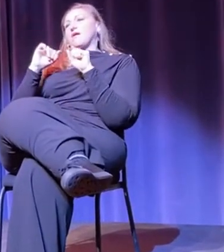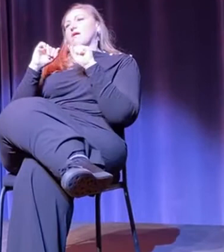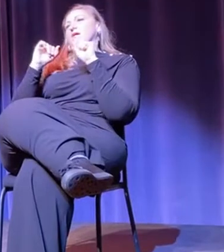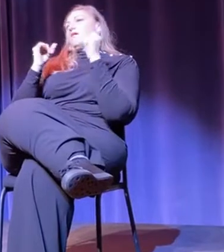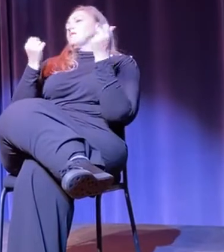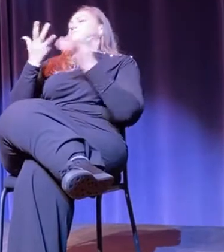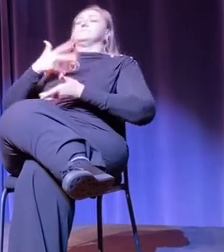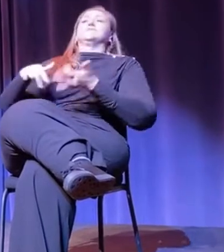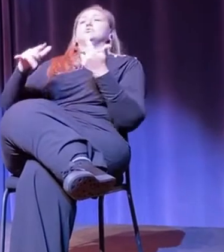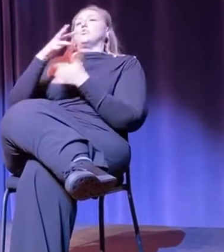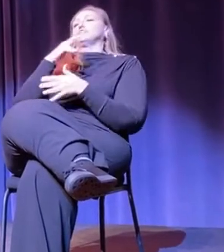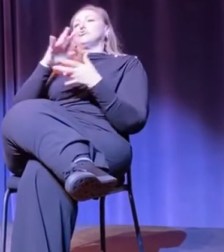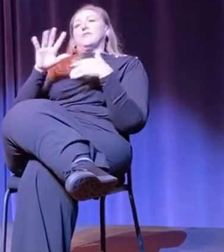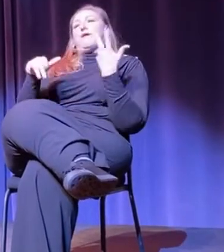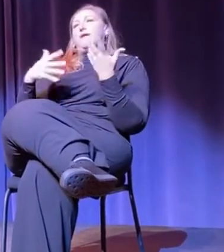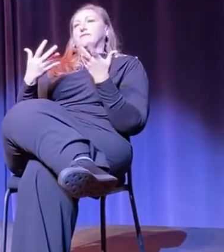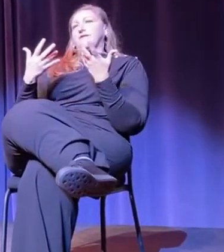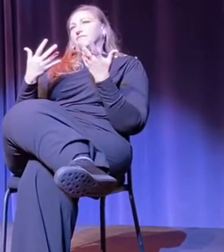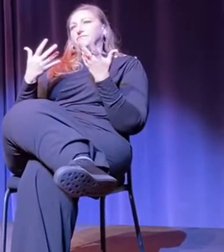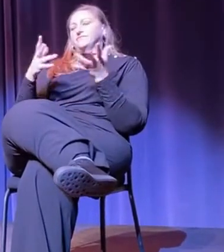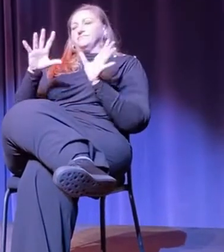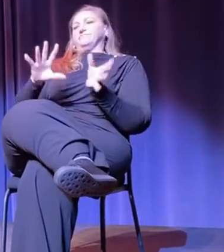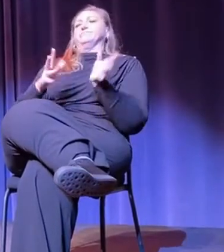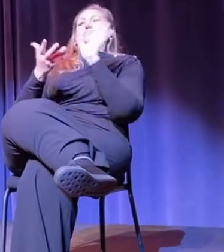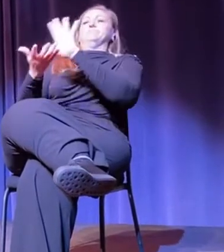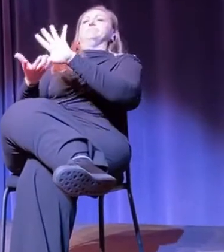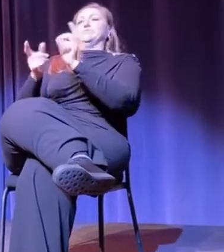and this comfort is given towards the people